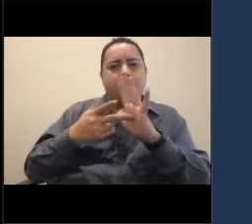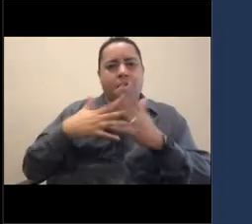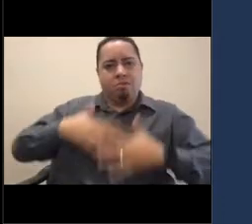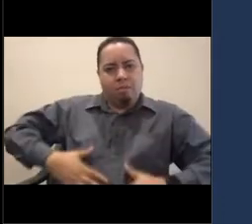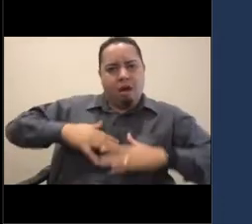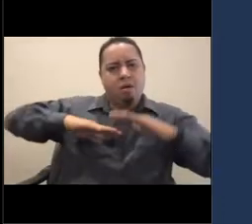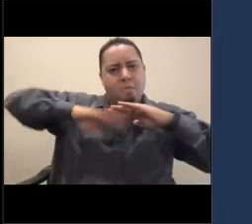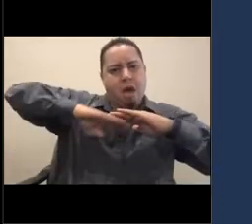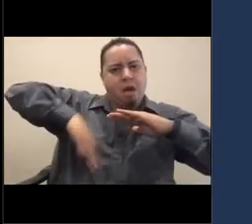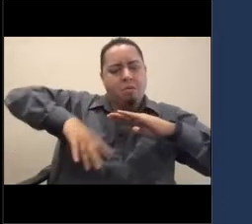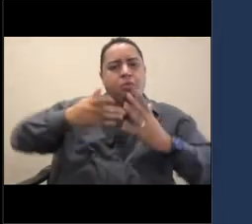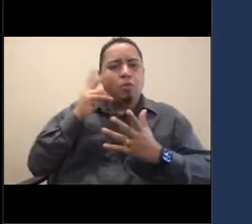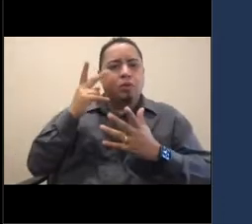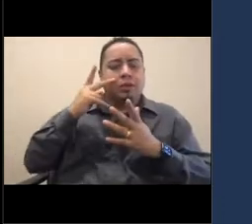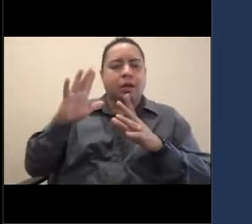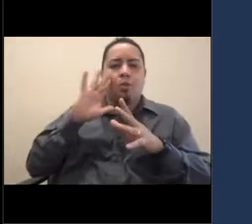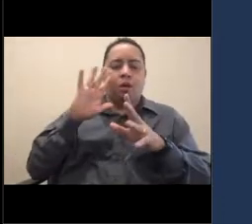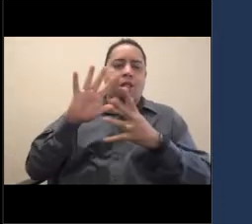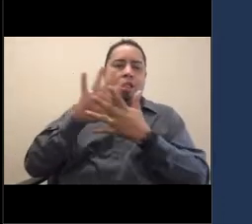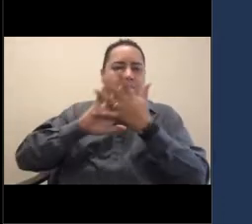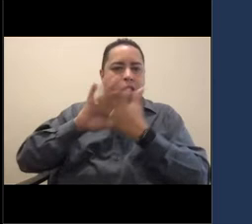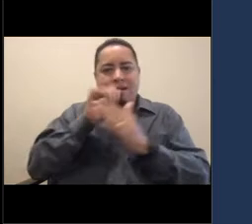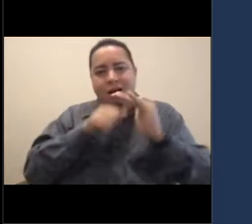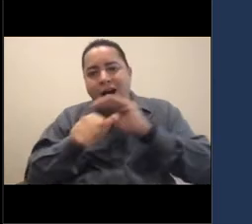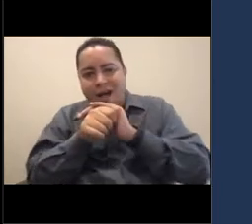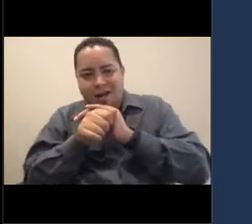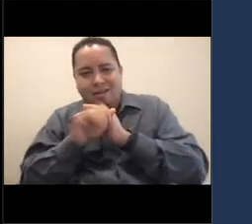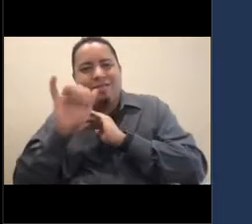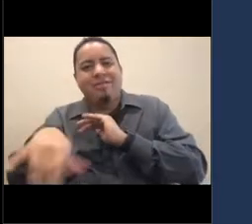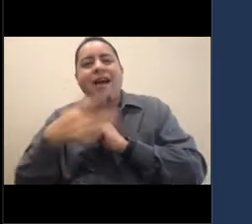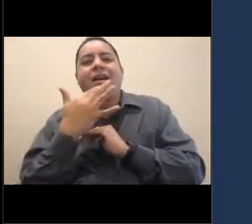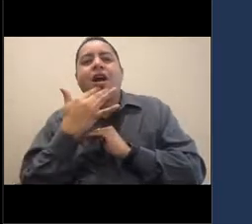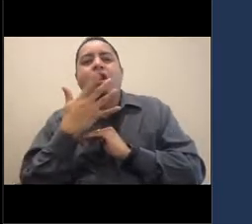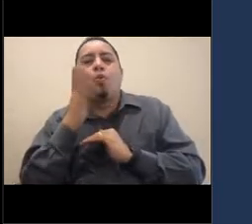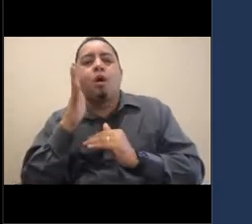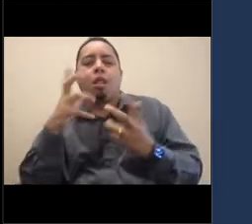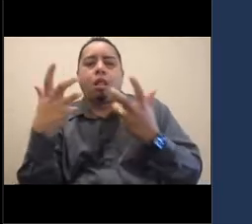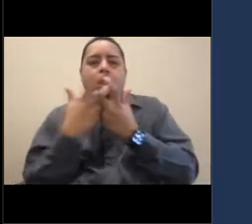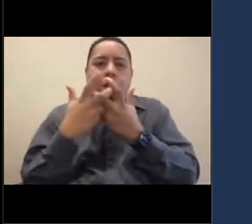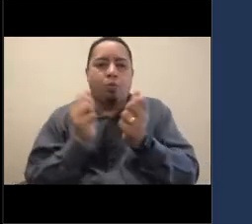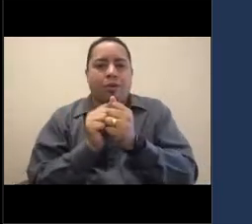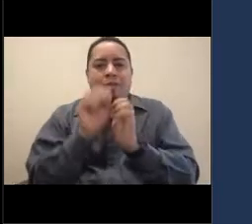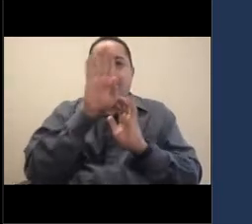Great, and we've heard about that counter coloration in the past with some of the other animals that we've focused on,